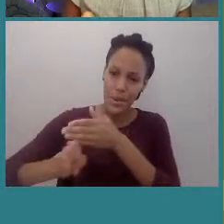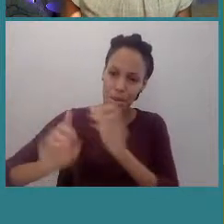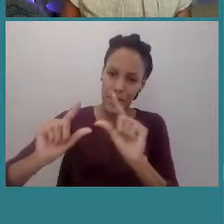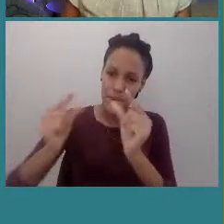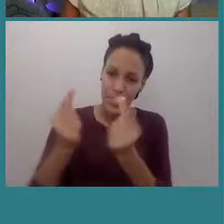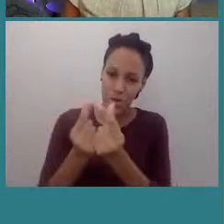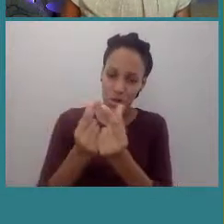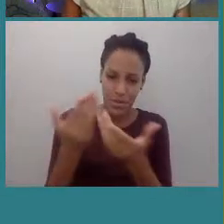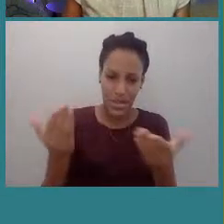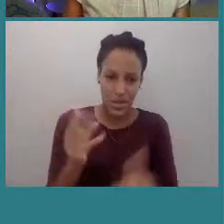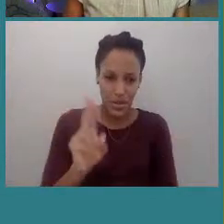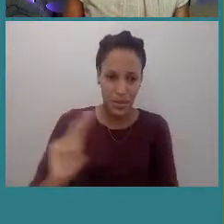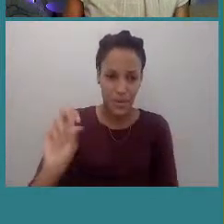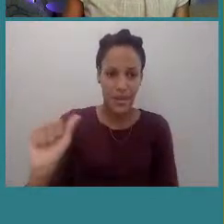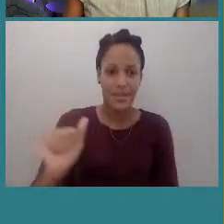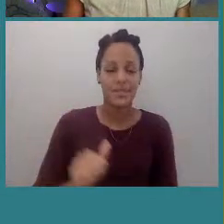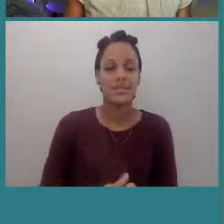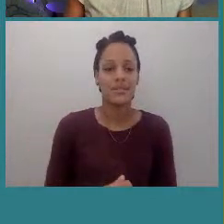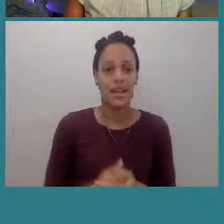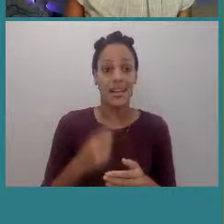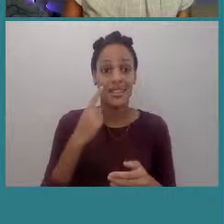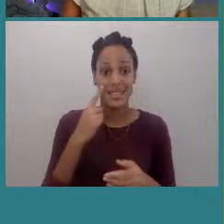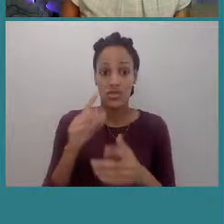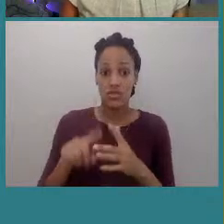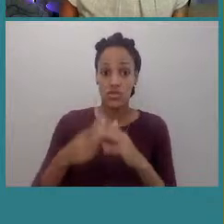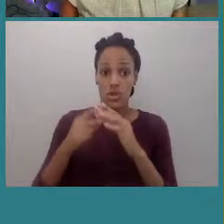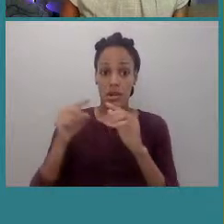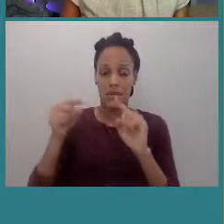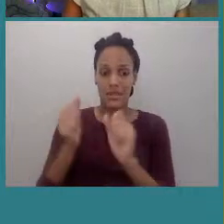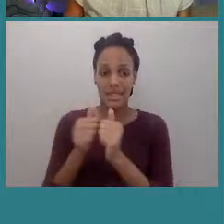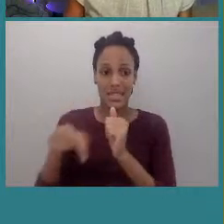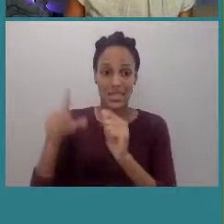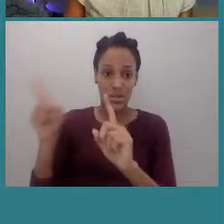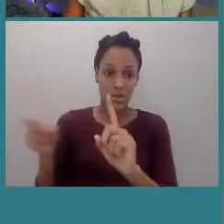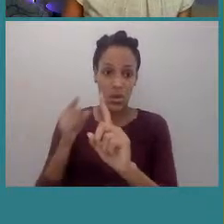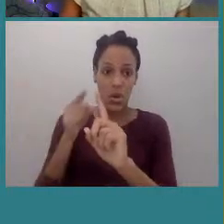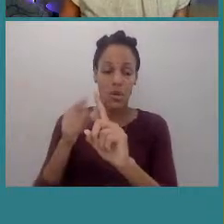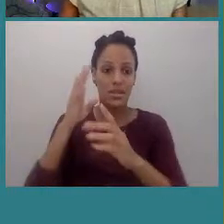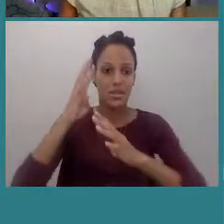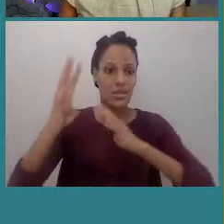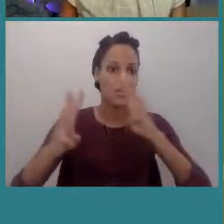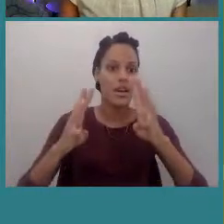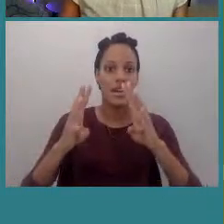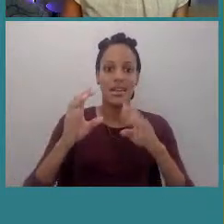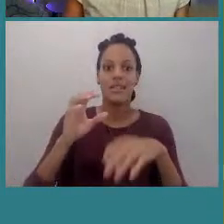to start in reaching this goal is a creative ecosystem, the creative entrepreneurs, the